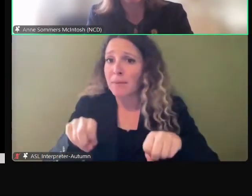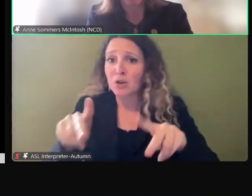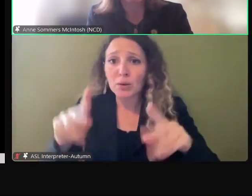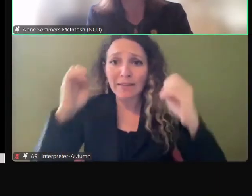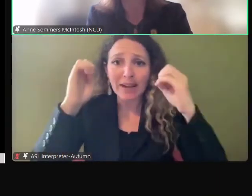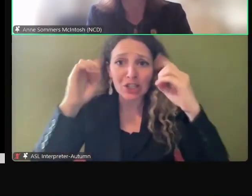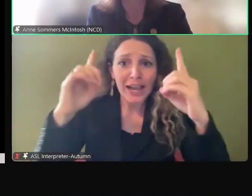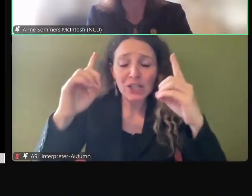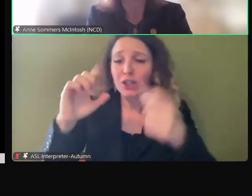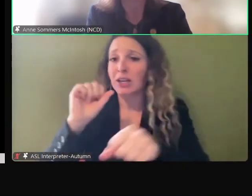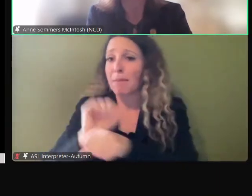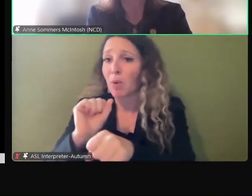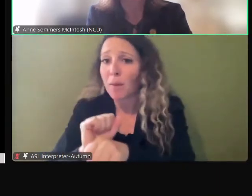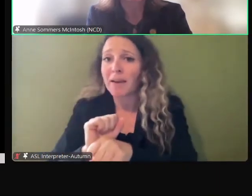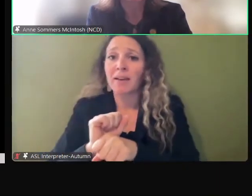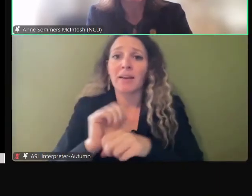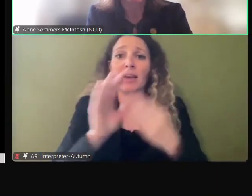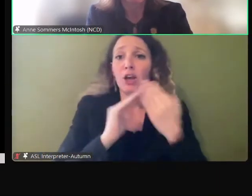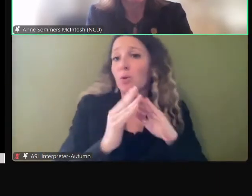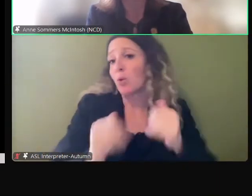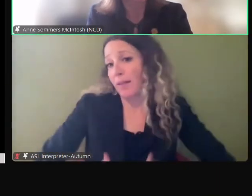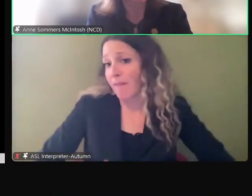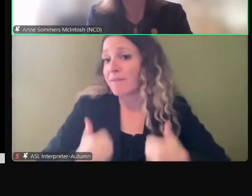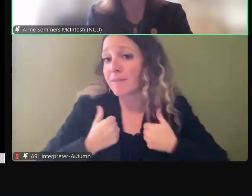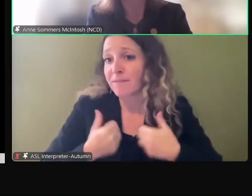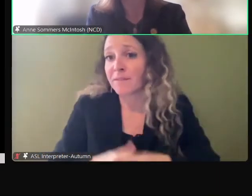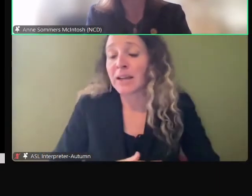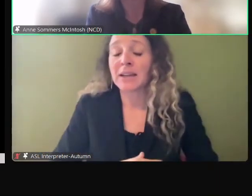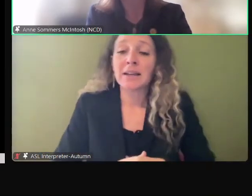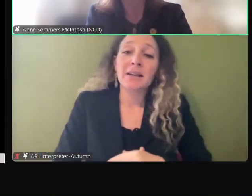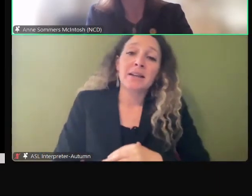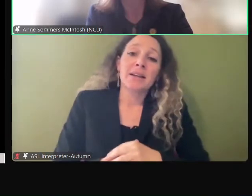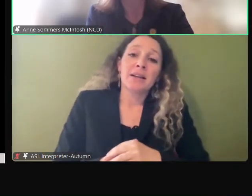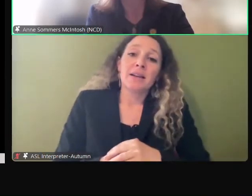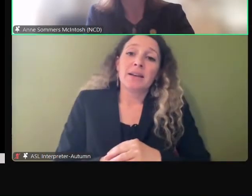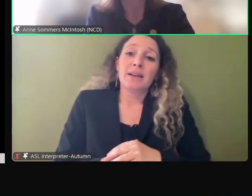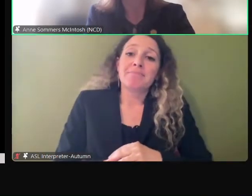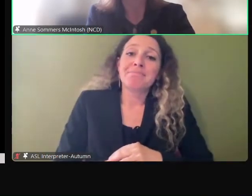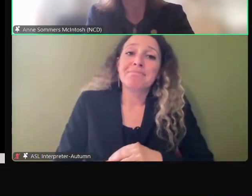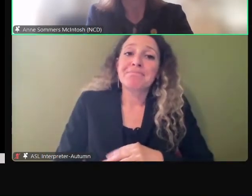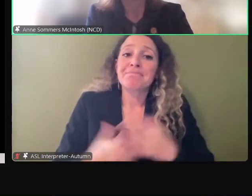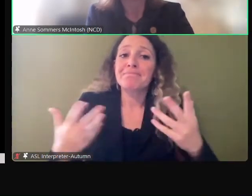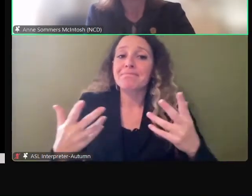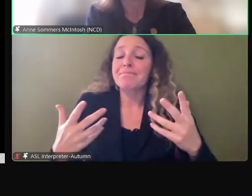employment and community life. And poor quality of opportunity in education,